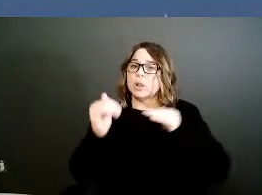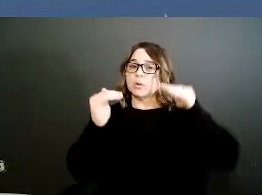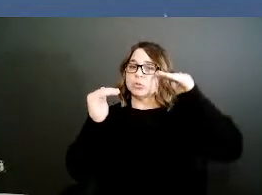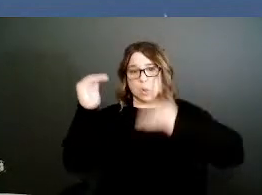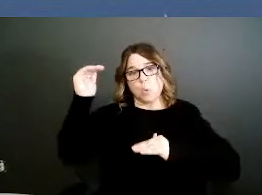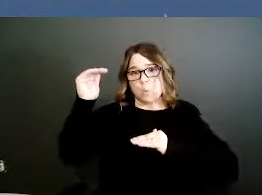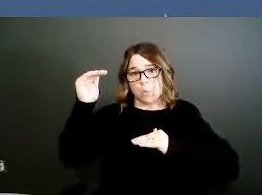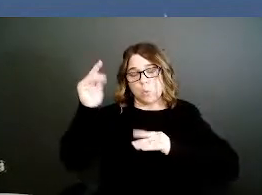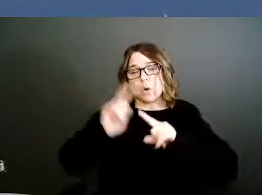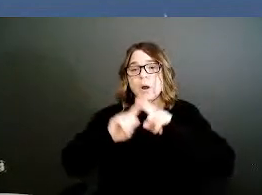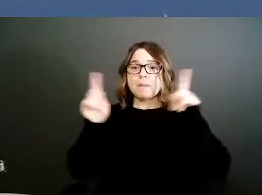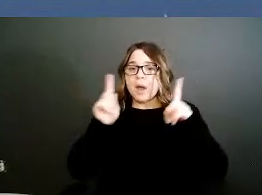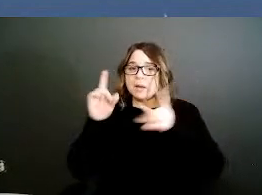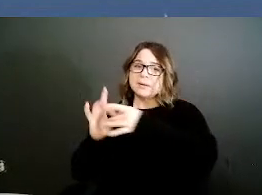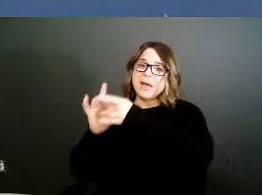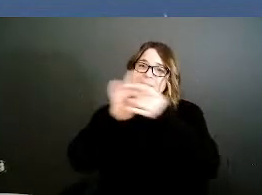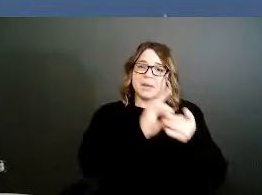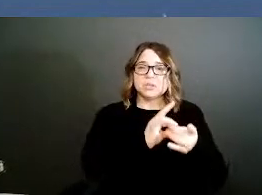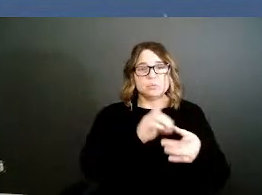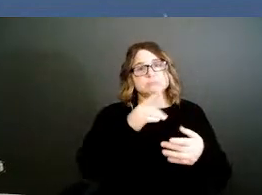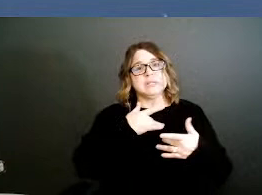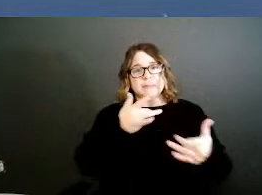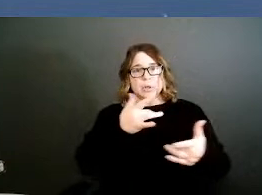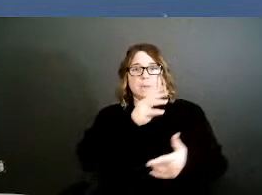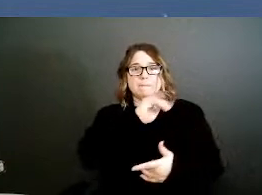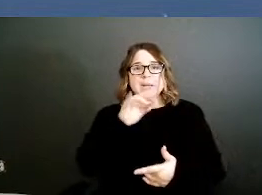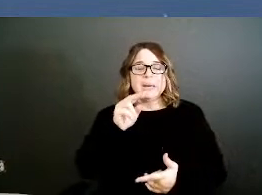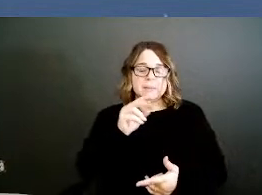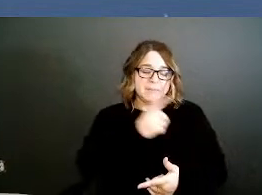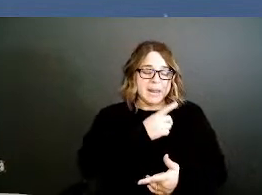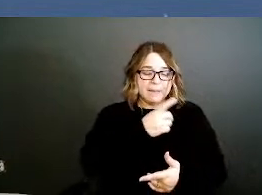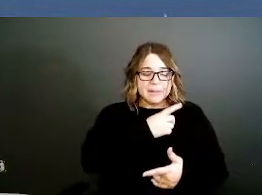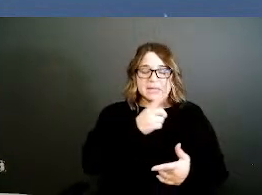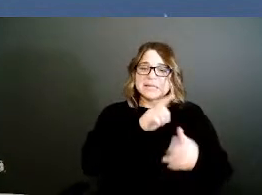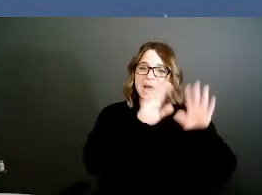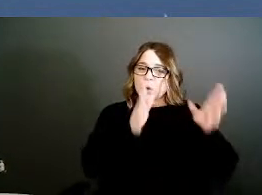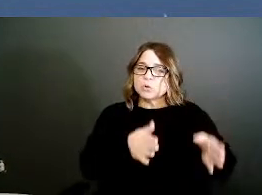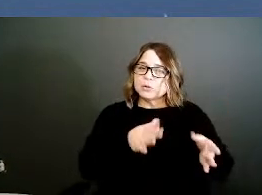WOULD BE A BUT TYING IT TO THE TYPICAL MINNEAPOLIS HOUSEHOLD INCOME GOOD WAY TO PUT INTO PRACTICE PAUL